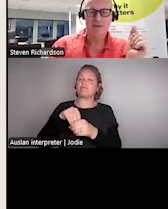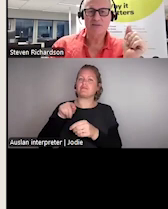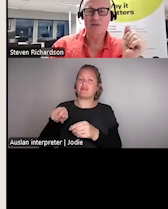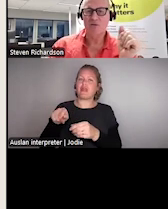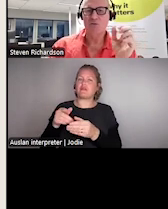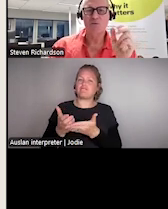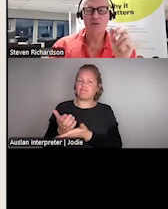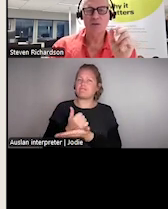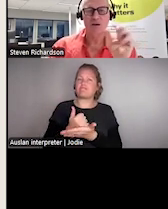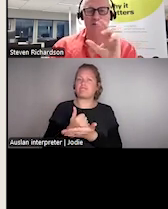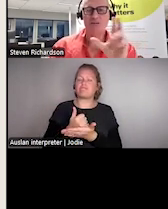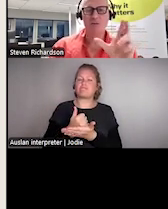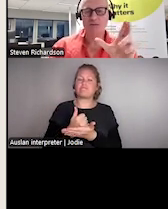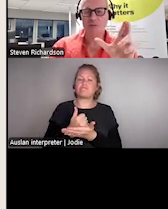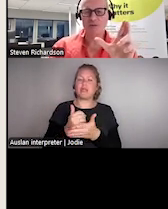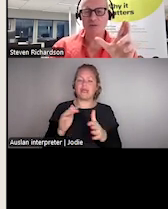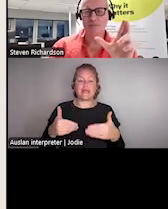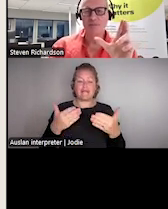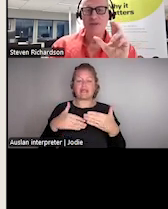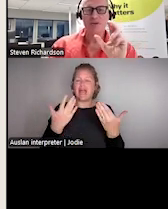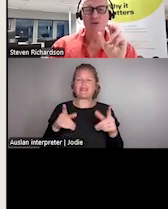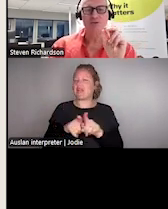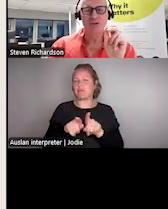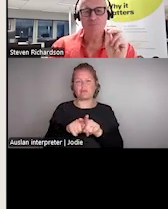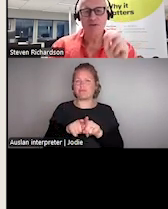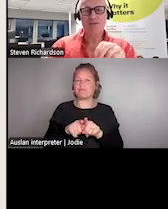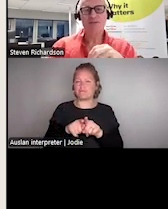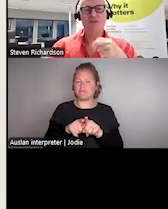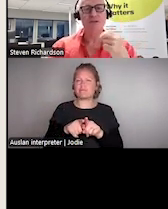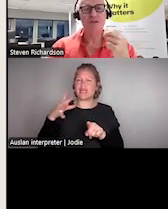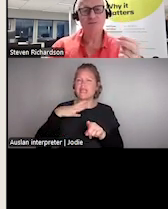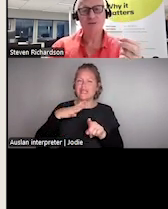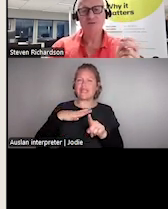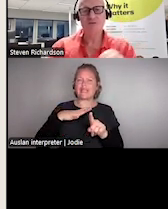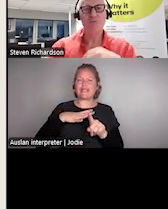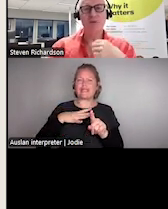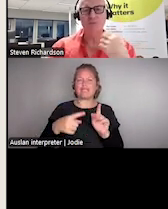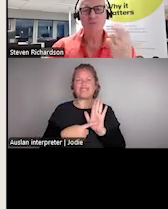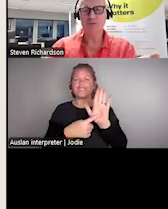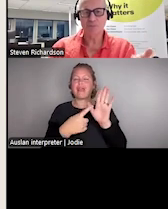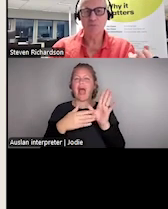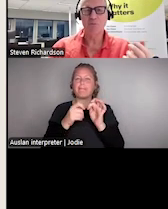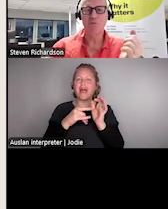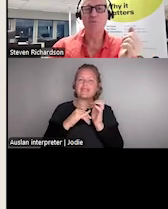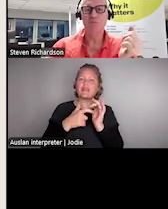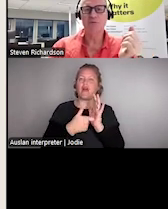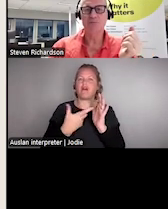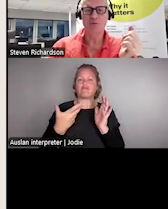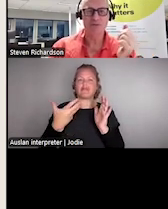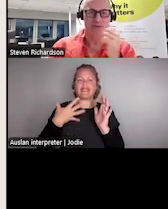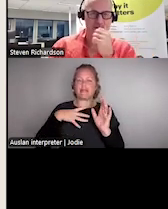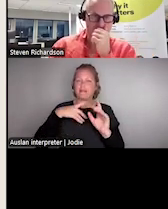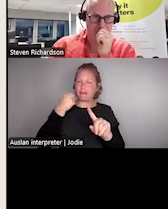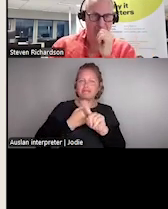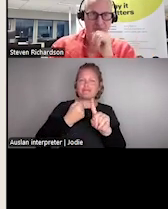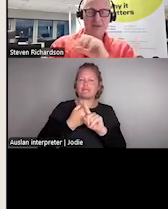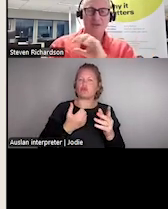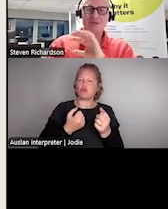is no exception. You need ambassadors, advocates, people to support you through this process.